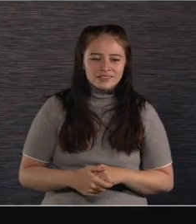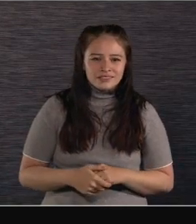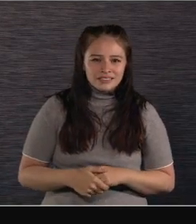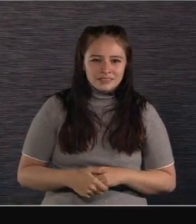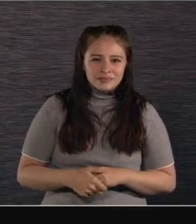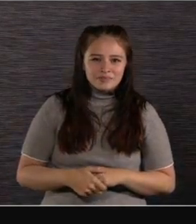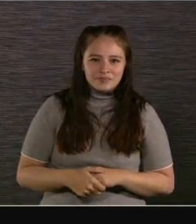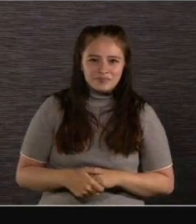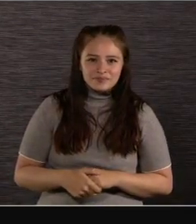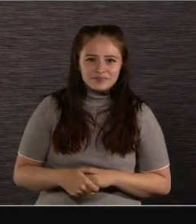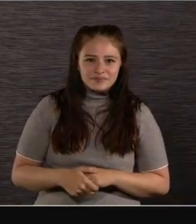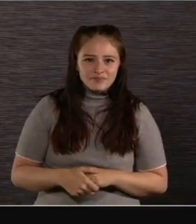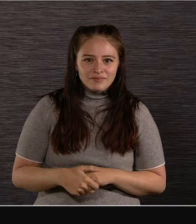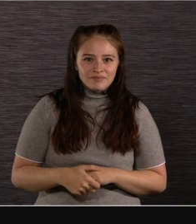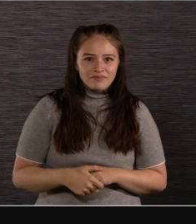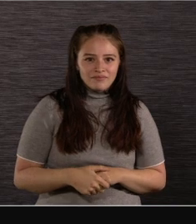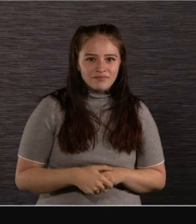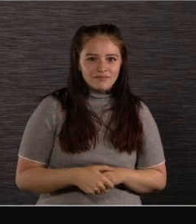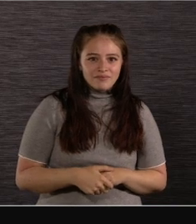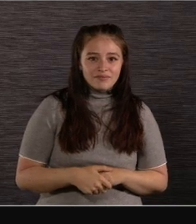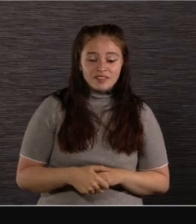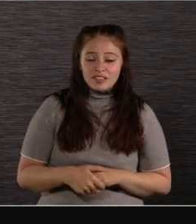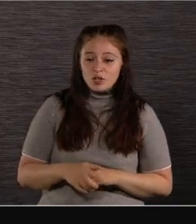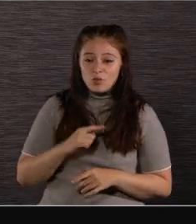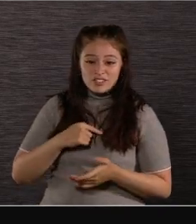It’s go time. We locked in.